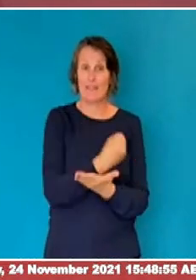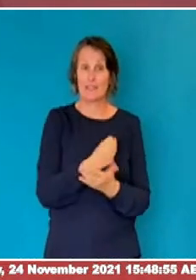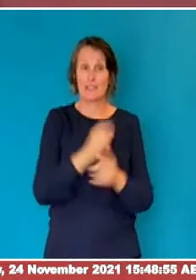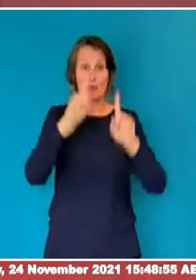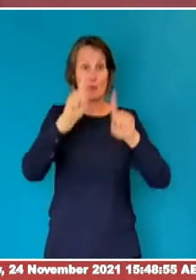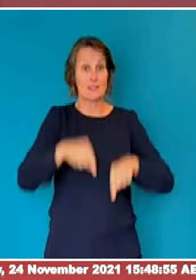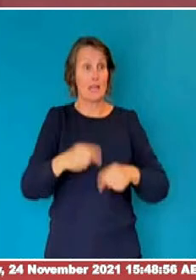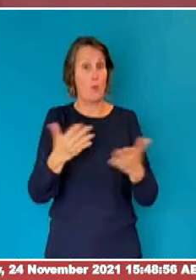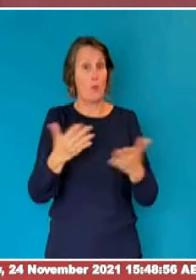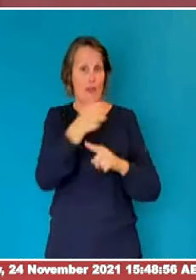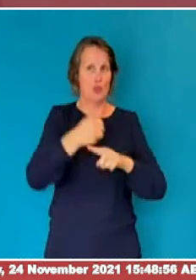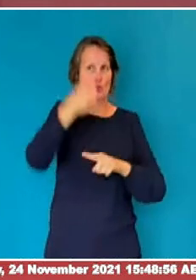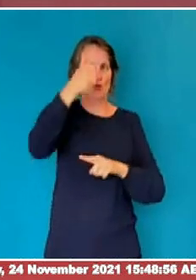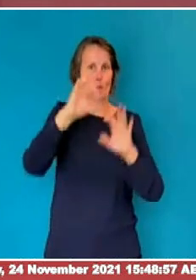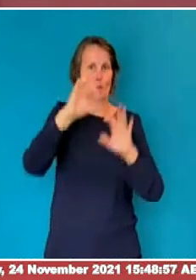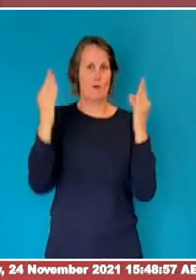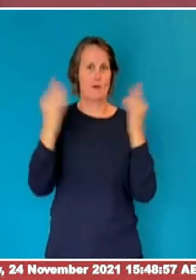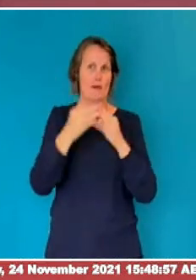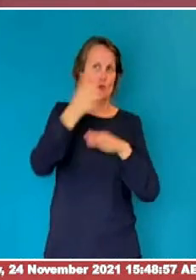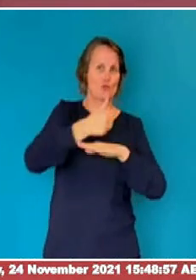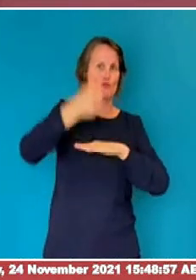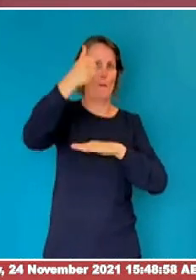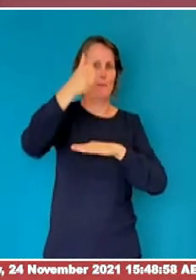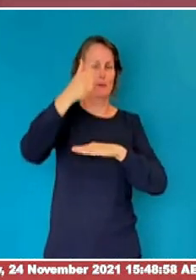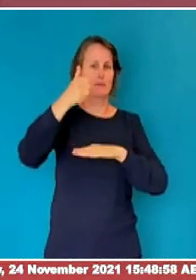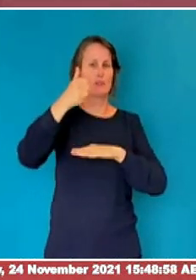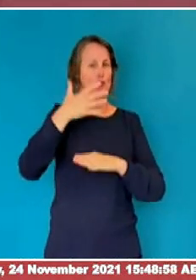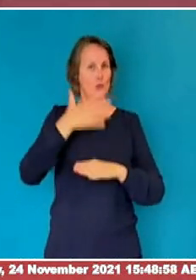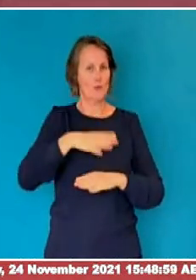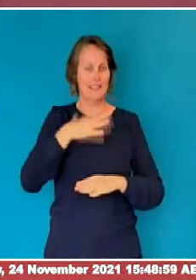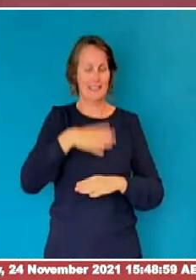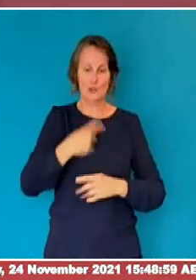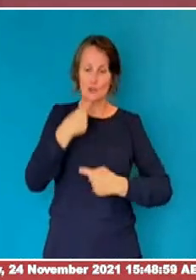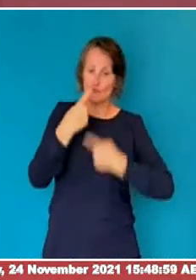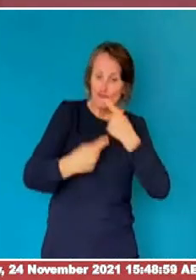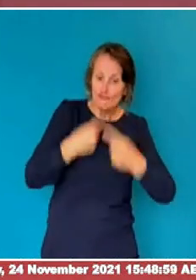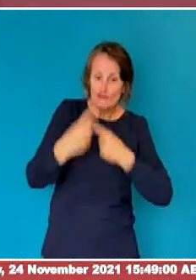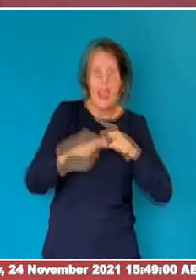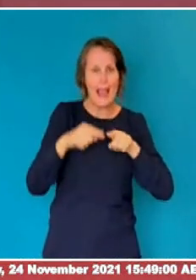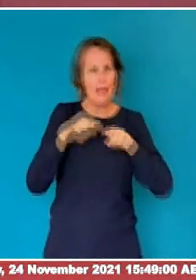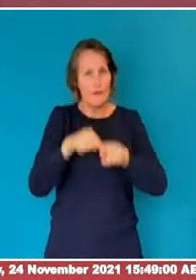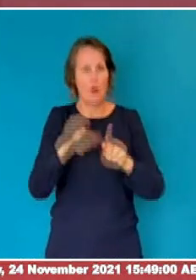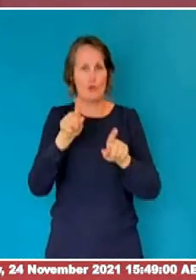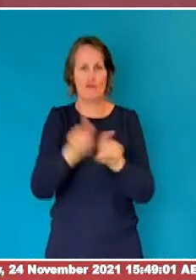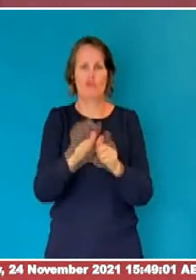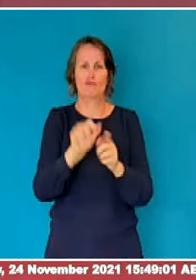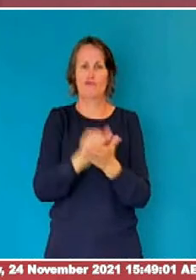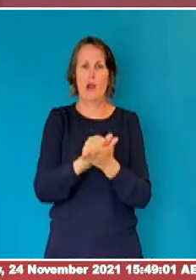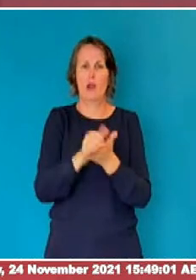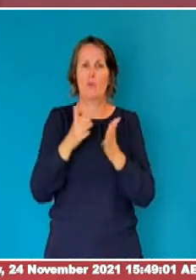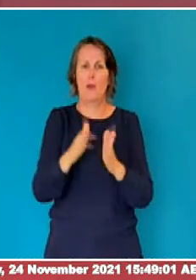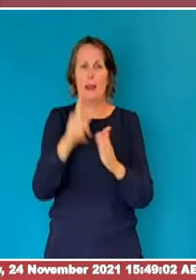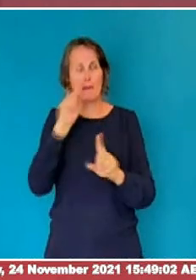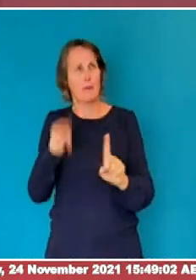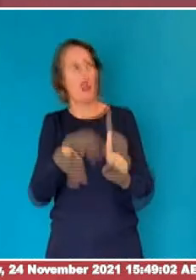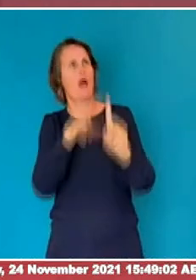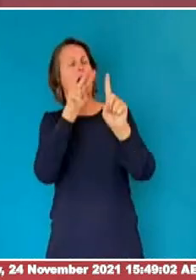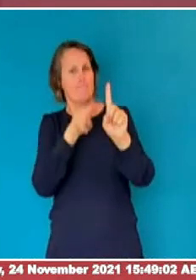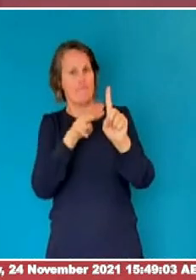We believe that you need to walk the walk, and so it is a very significant